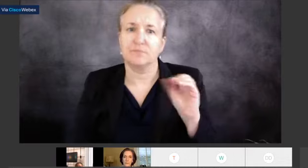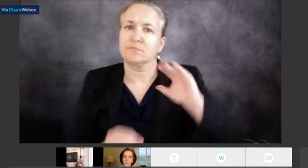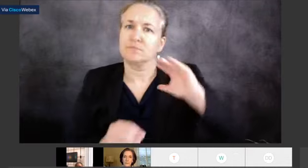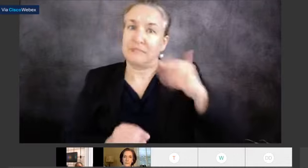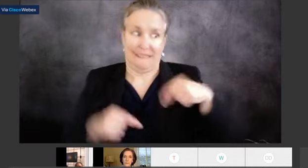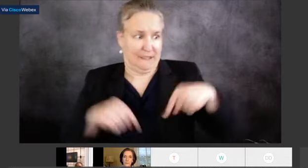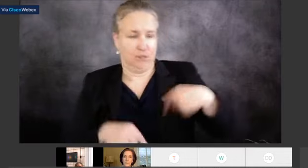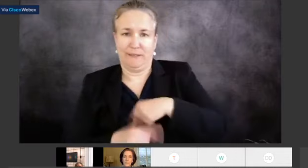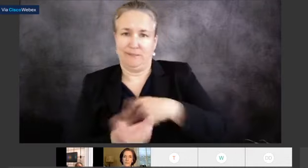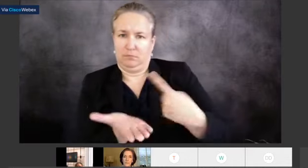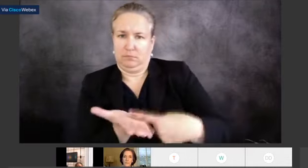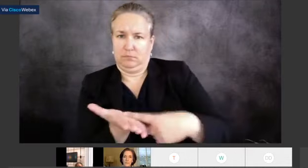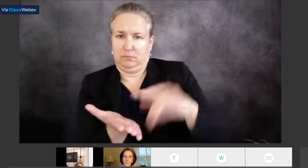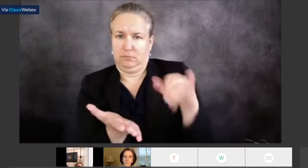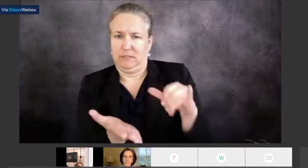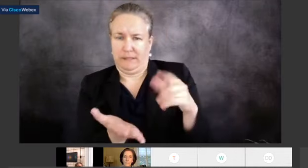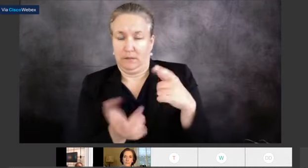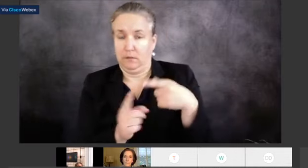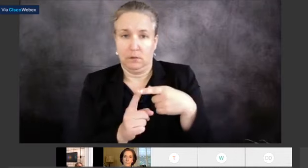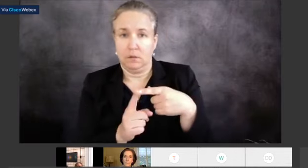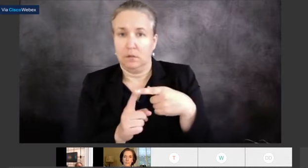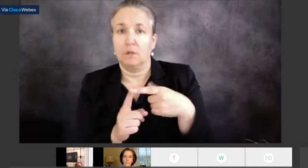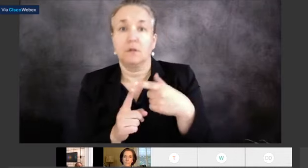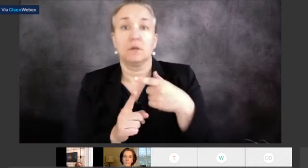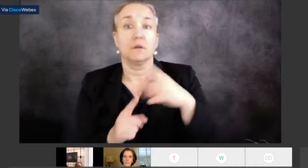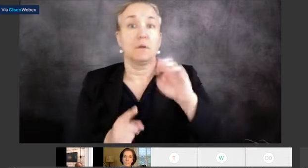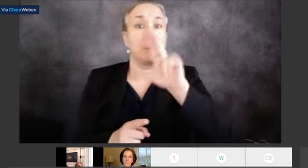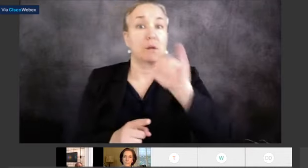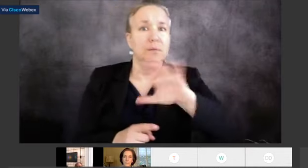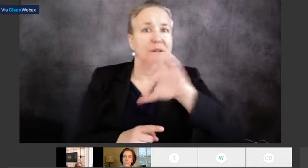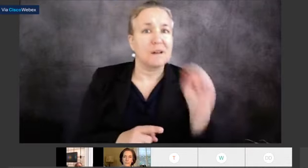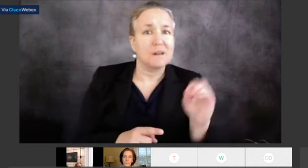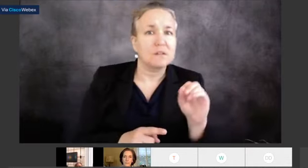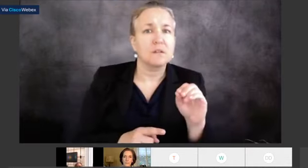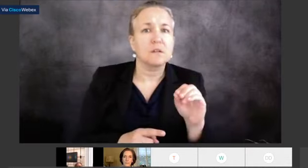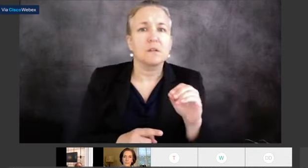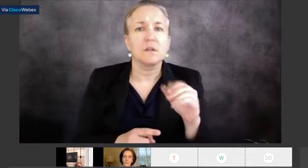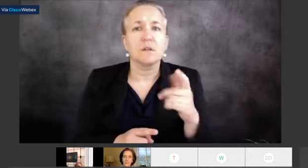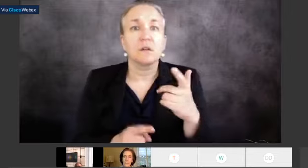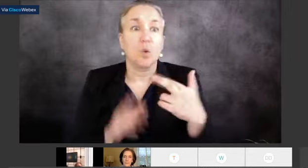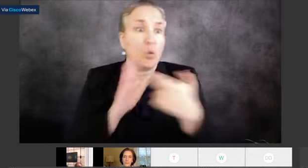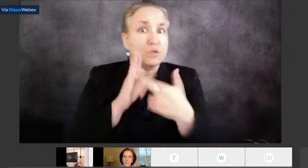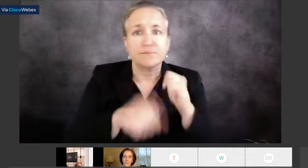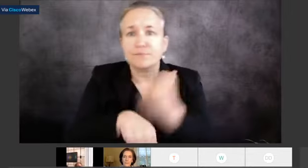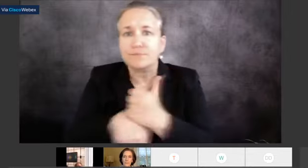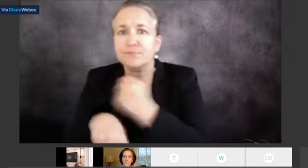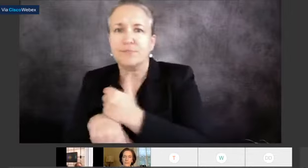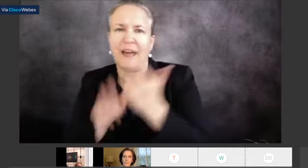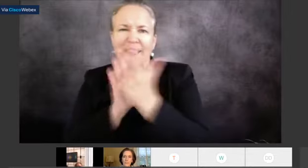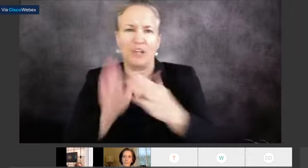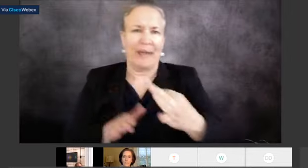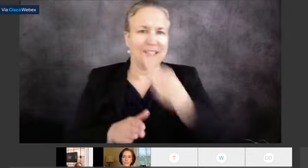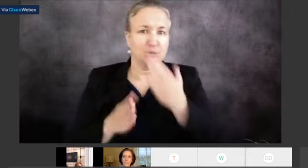and what if any rules are in place in montgomery county legal experts tell us while now the governor's order can't be enforced